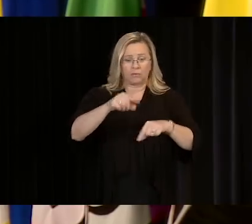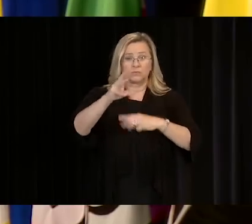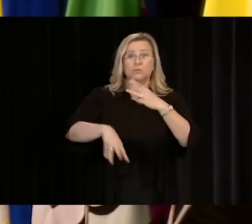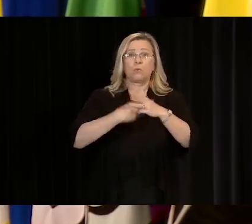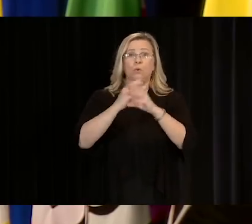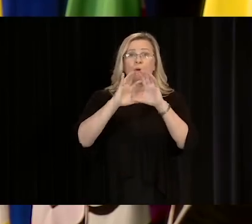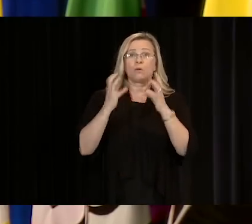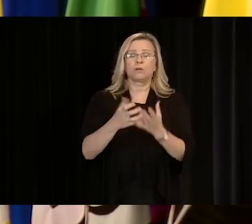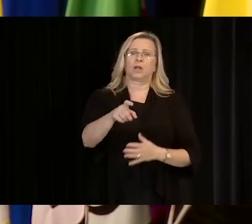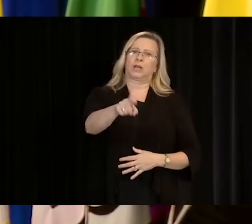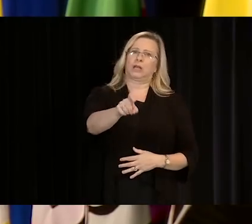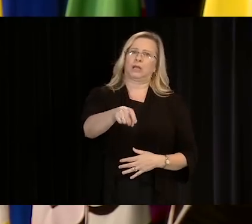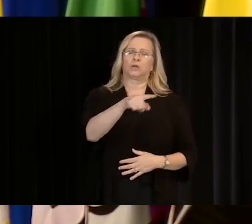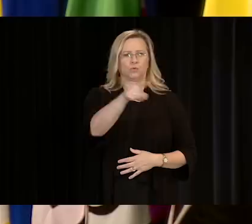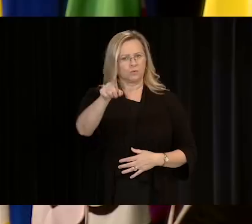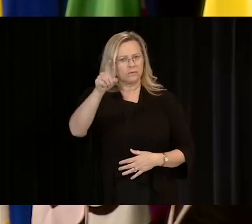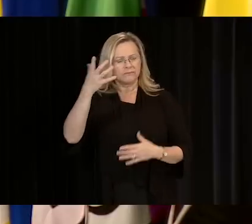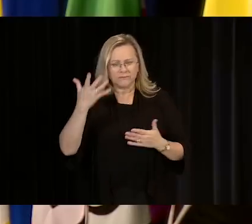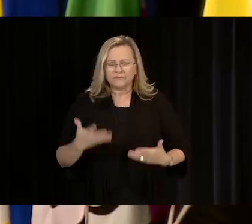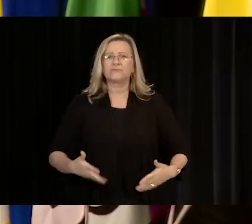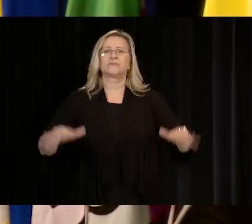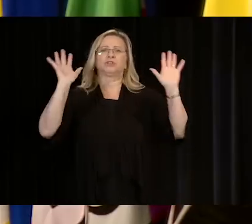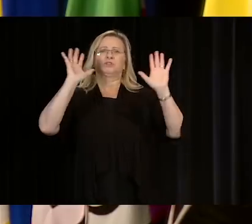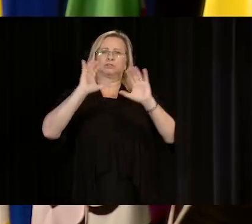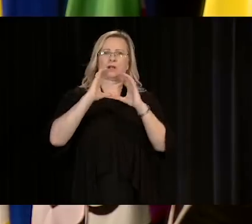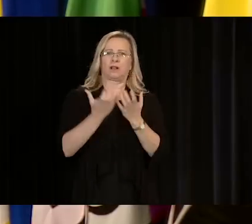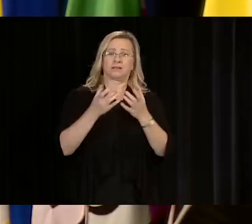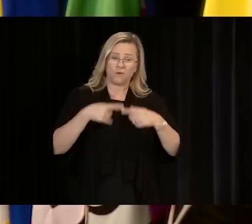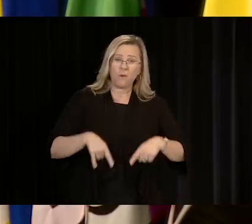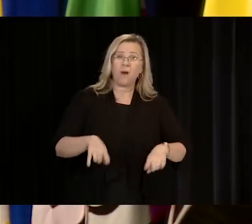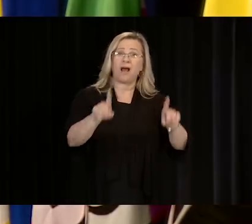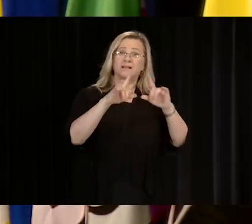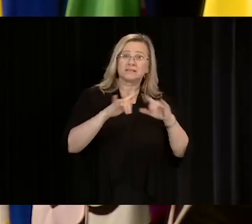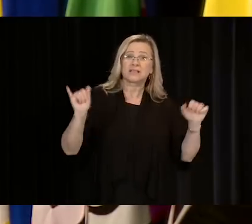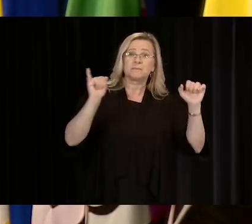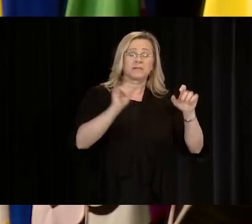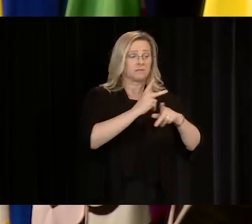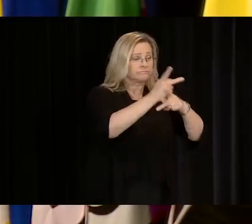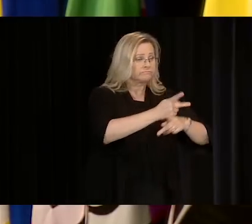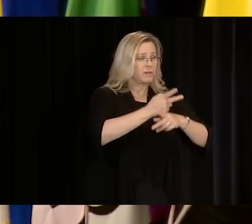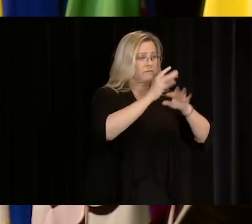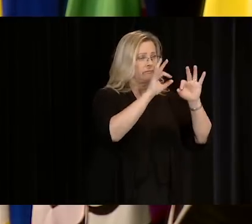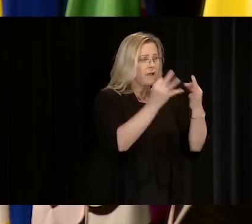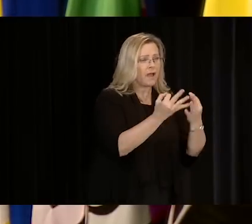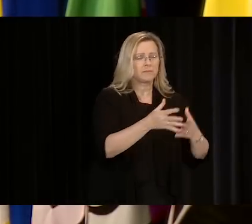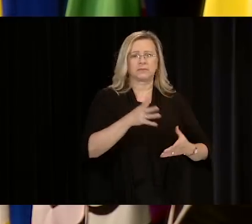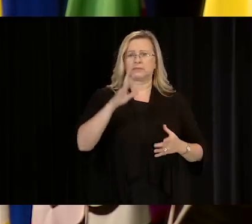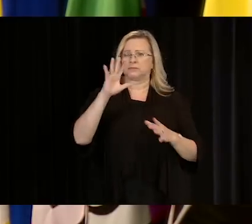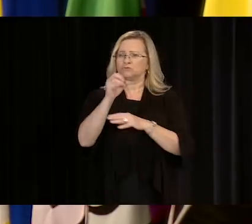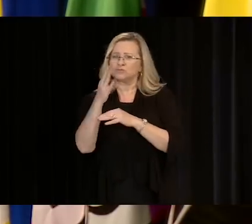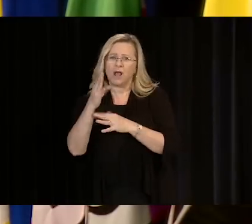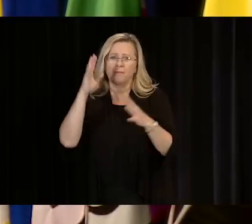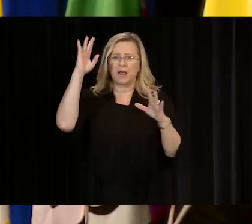WORRYING ABOUT YOUR JOB, AND FOR THOSE OF YOU WHO ARE PARENTS, EVEN SERVING AS YOUR CHILDREN'S TEACHERS.